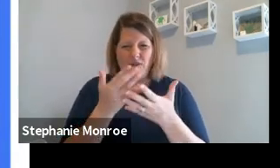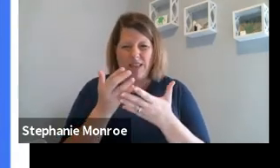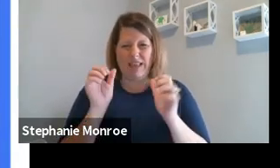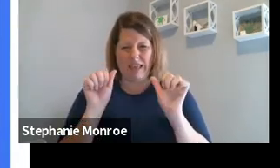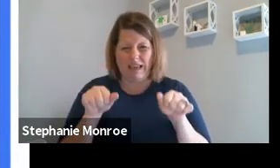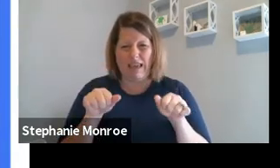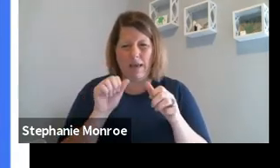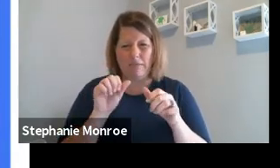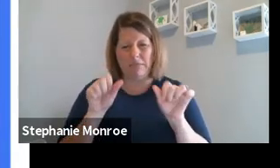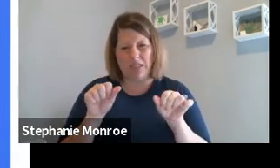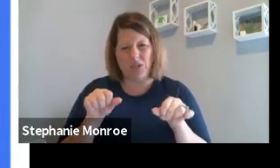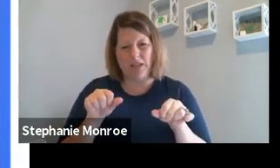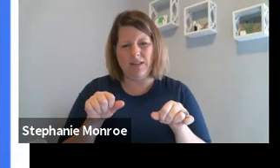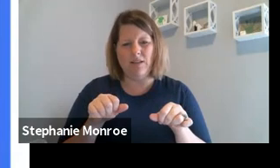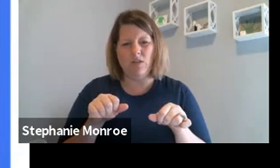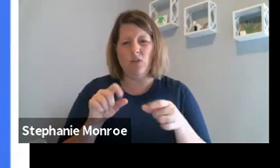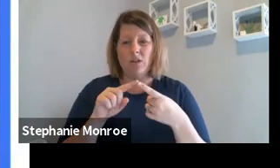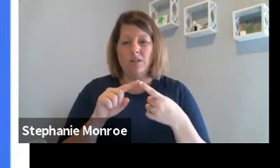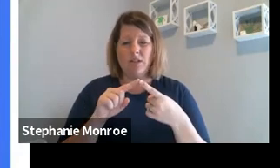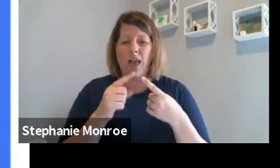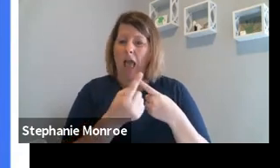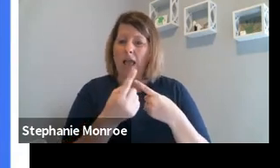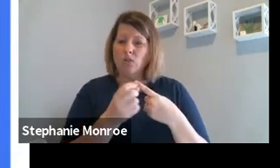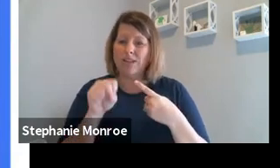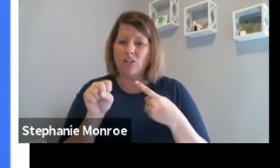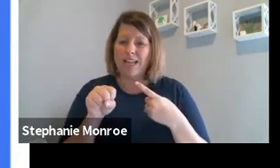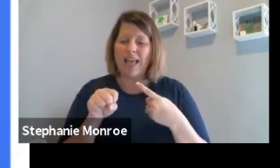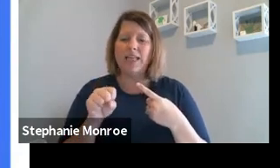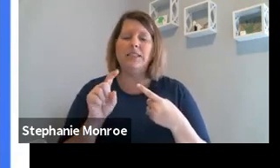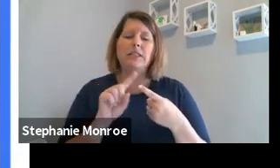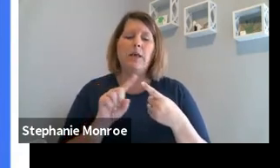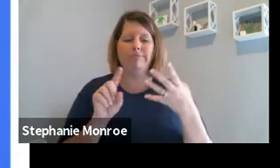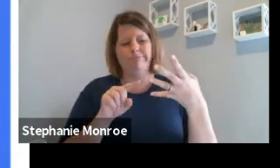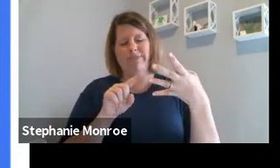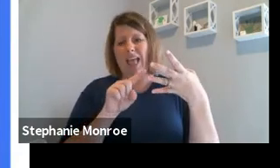there's definitely an element of isolation, but there is also the possible consequence,